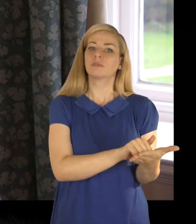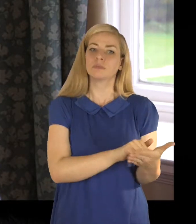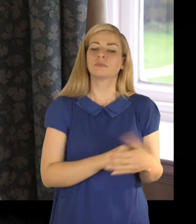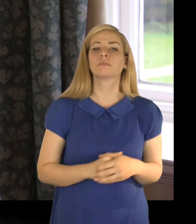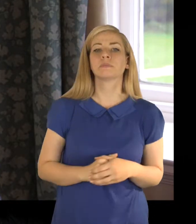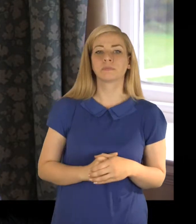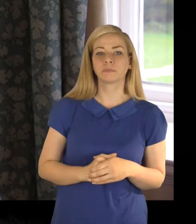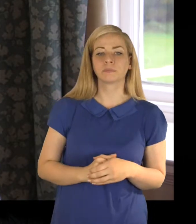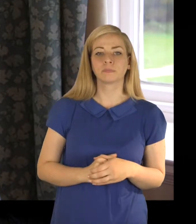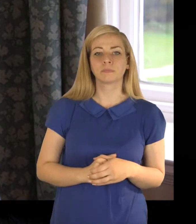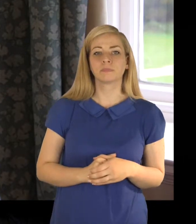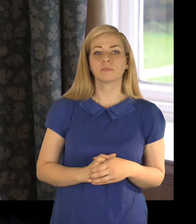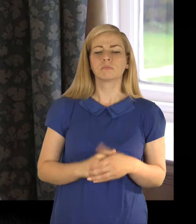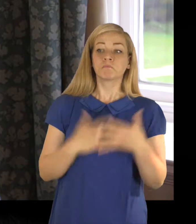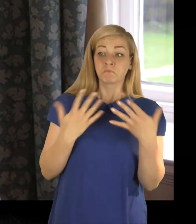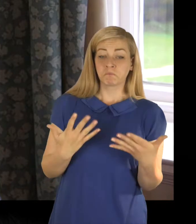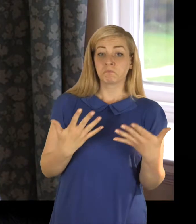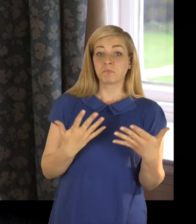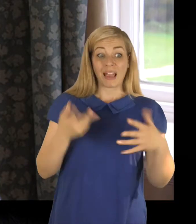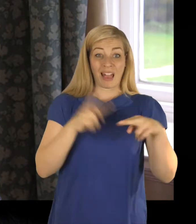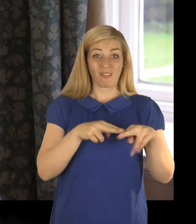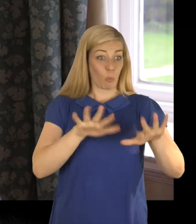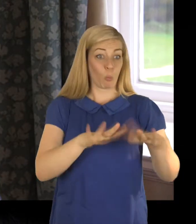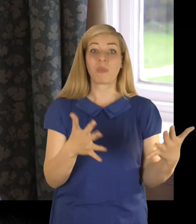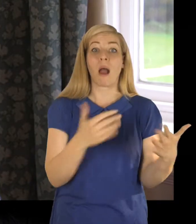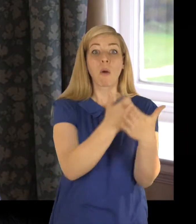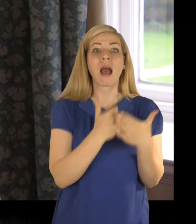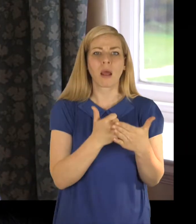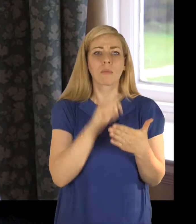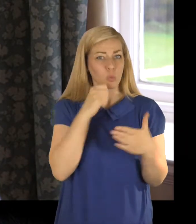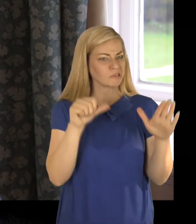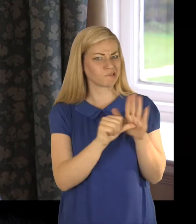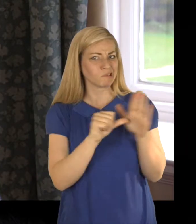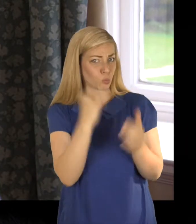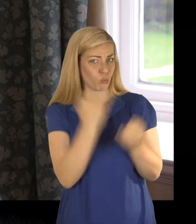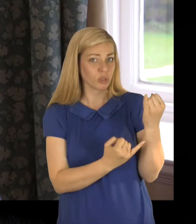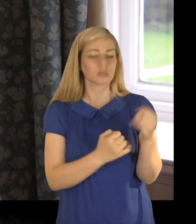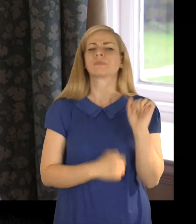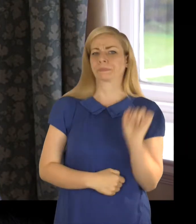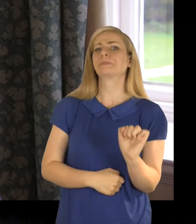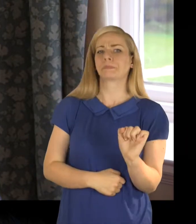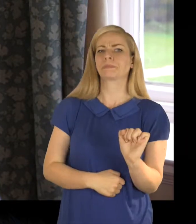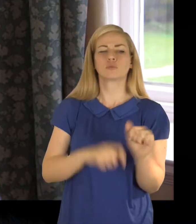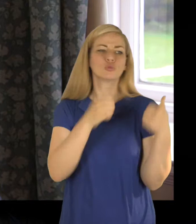Interviewer: Yes? Would things have been more difficult without them? Daniel: Yes. Interviewer: It was good that they were there? Daniel: Yes.